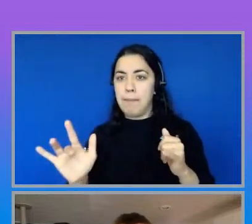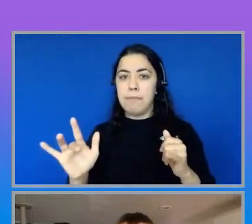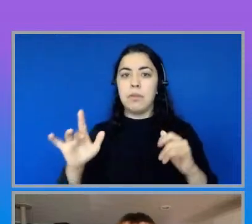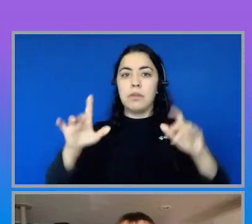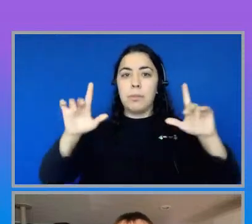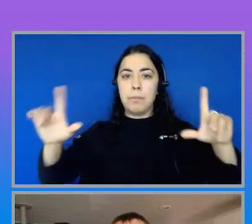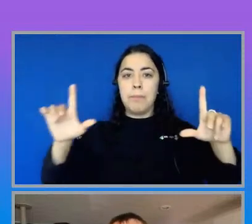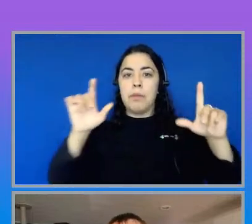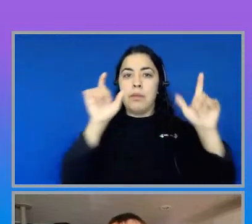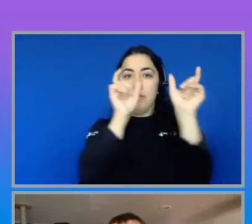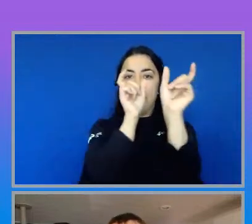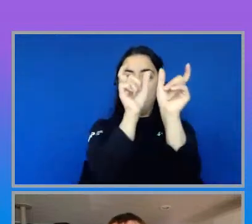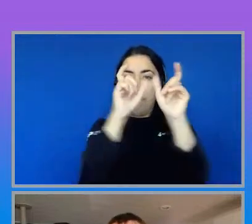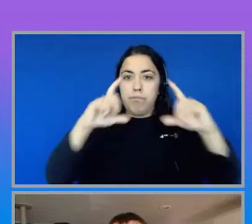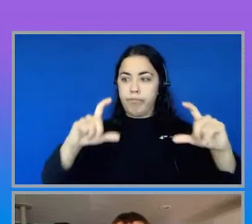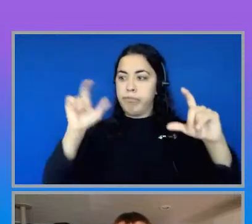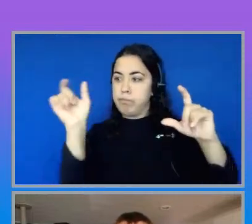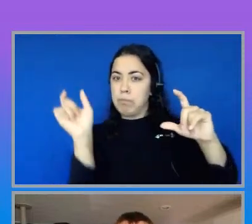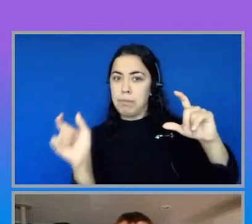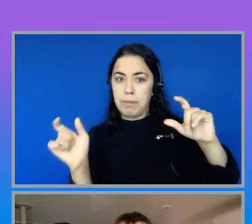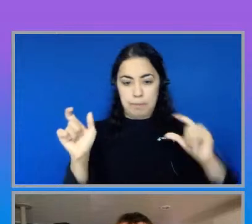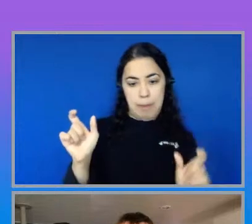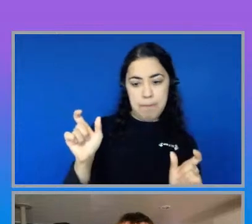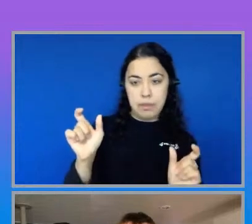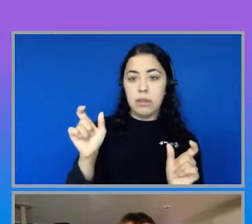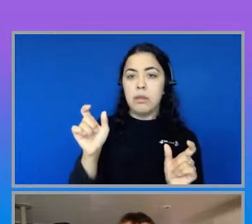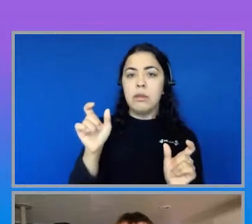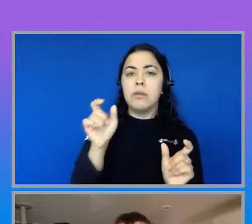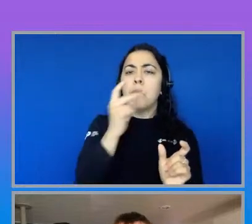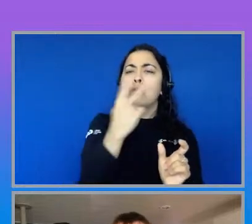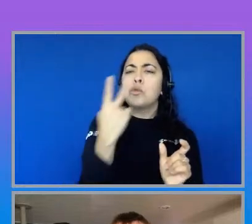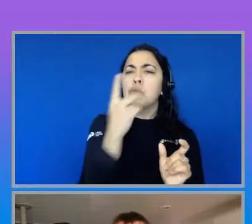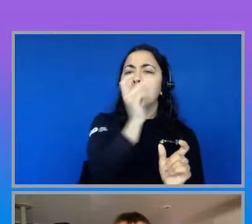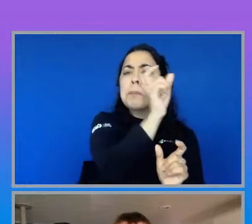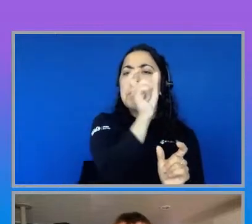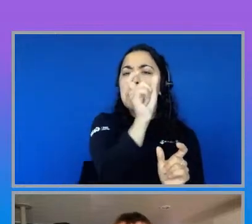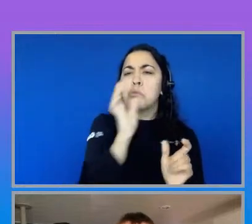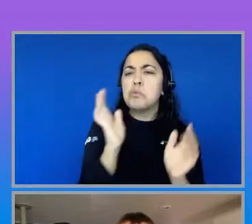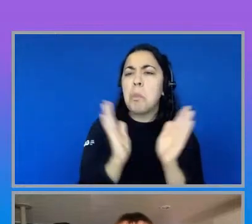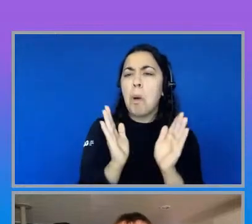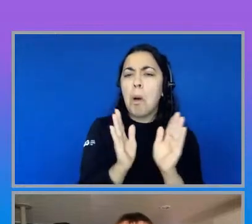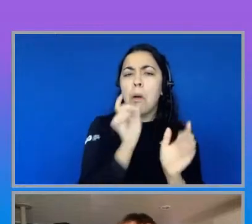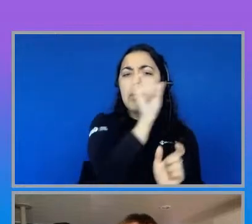are very small items, and then